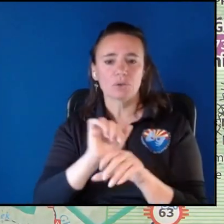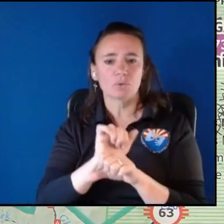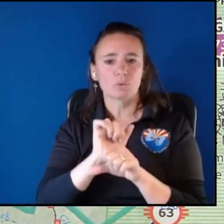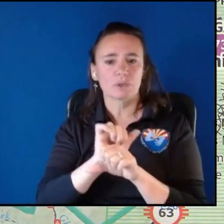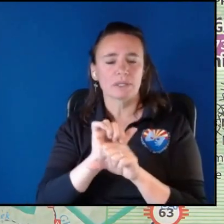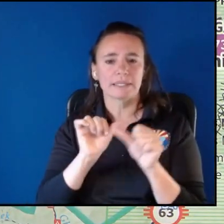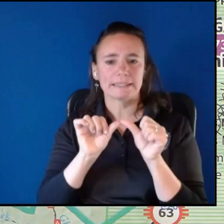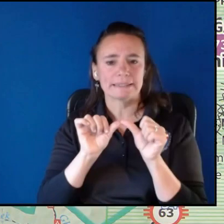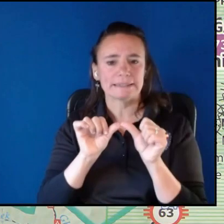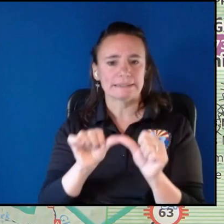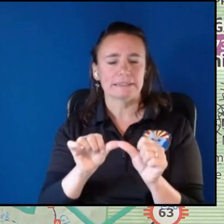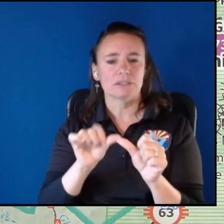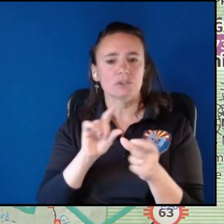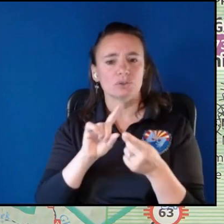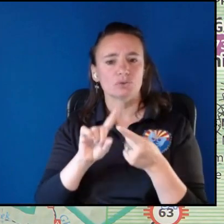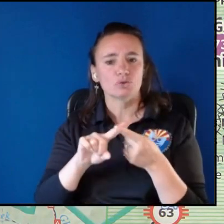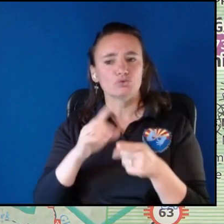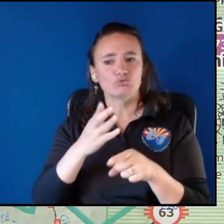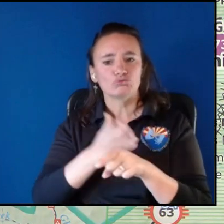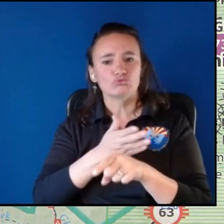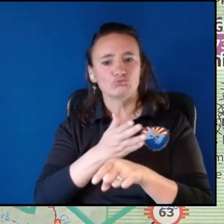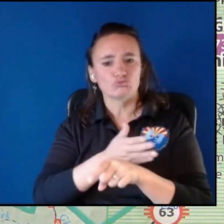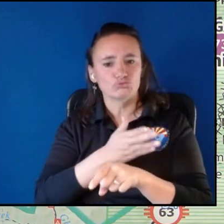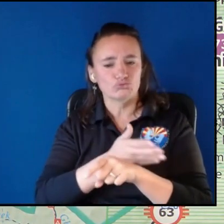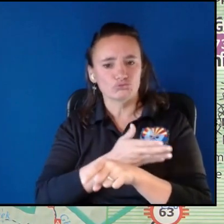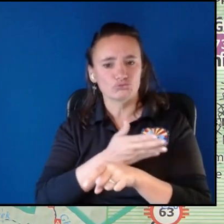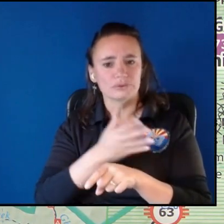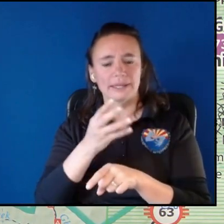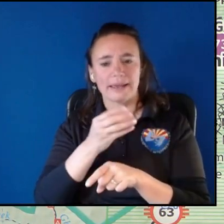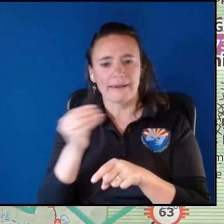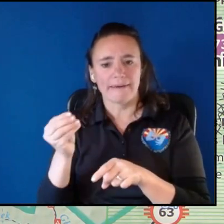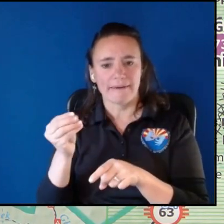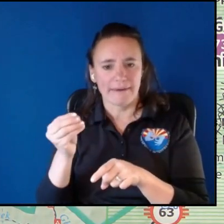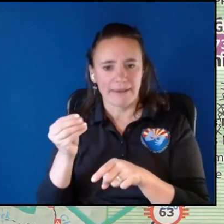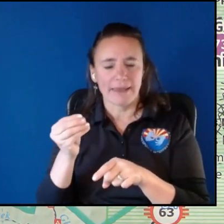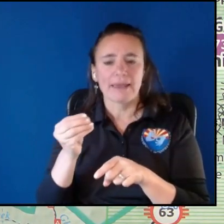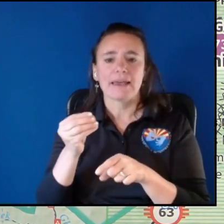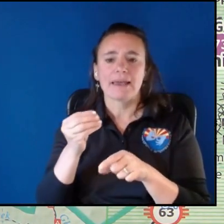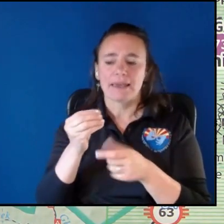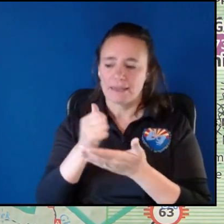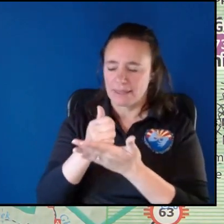enhance and implement the indirect line strategies using